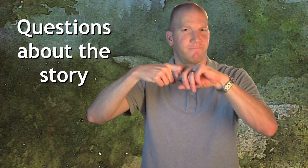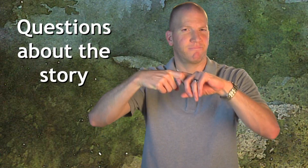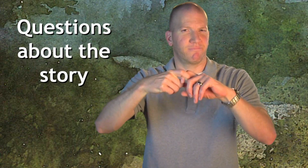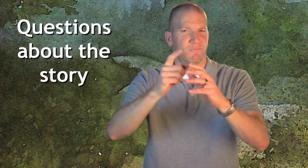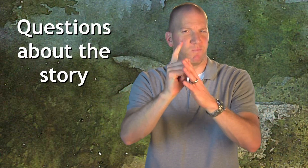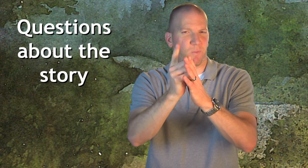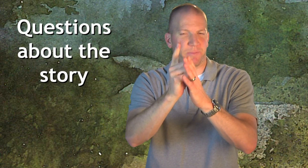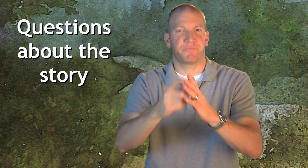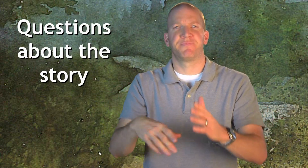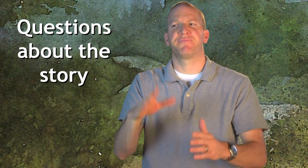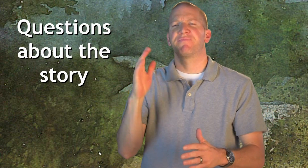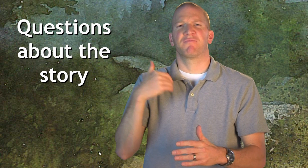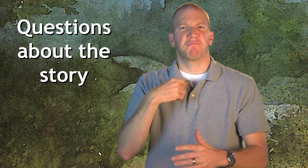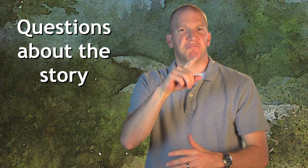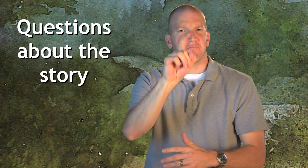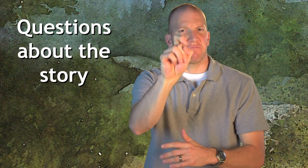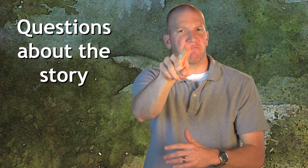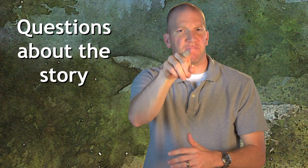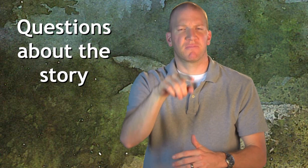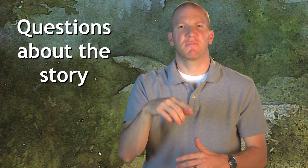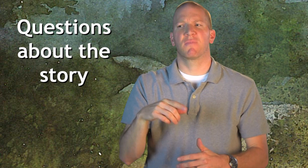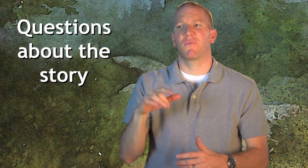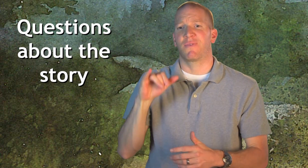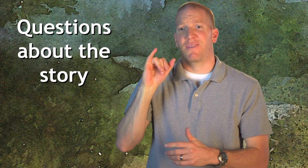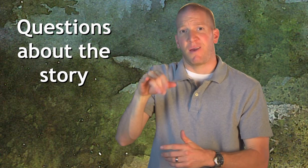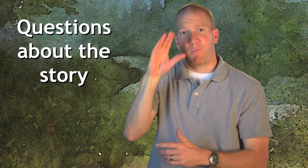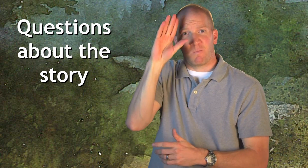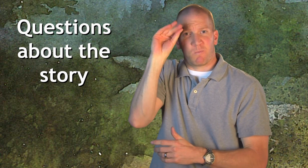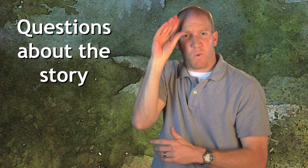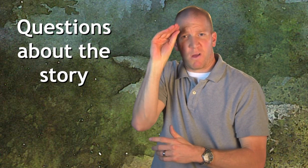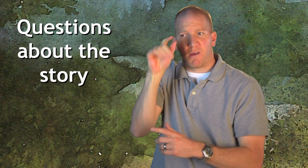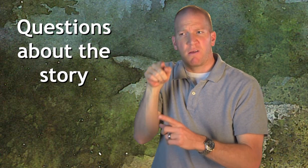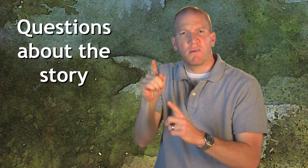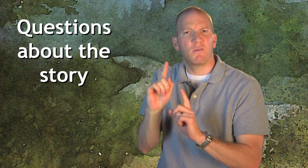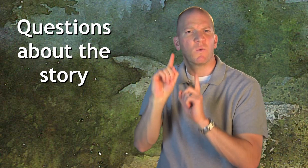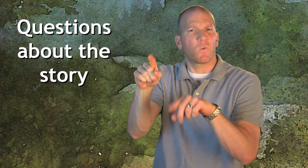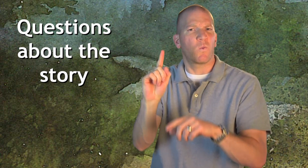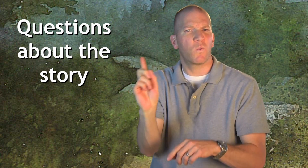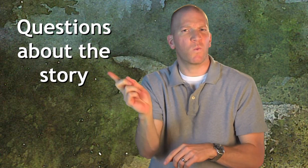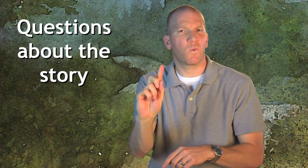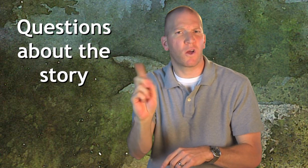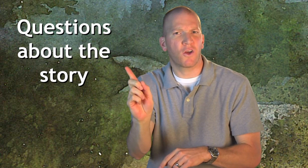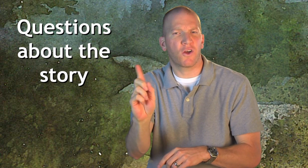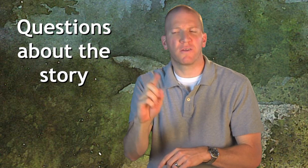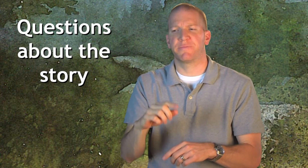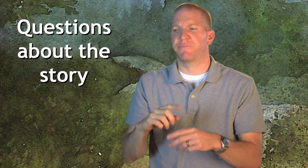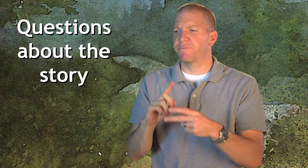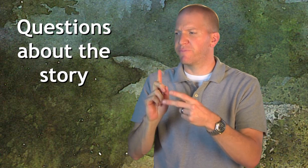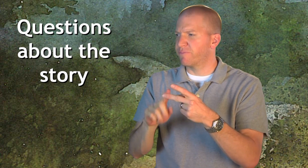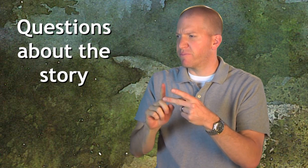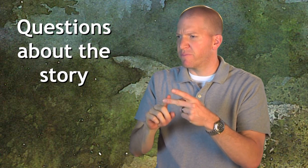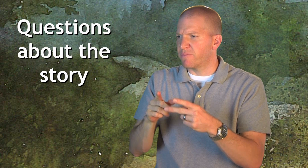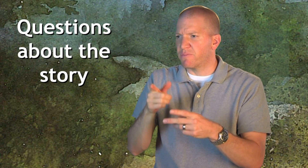We're going to stop the story for a minute, and I'm going to ask you some questions. Where was the boy going?